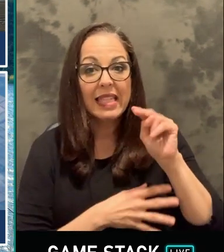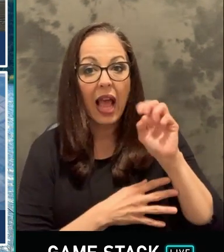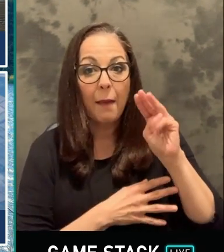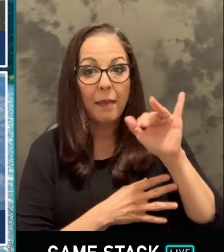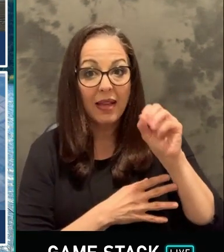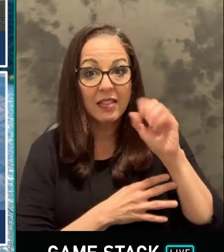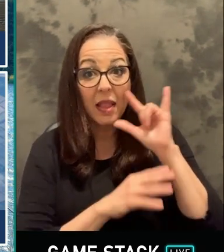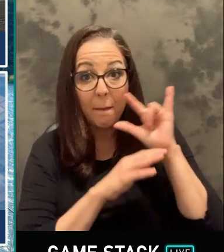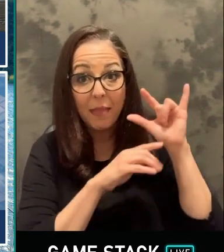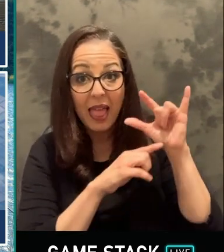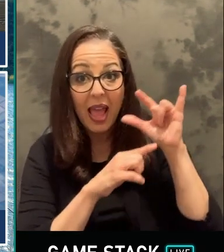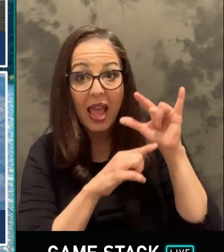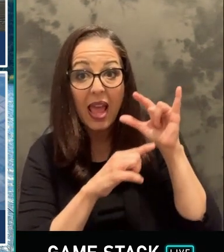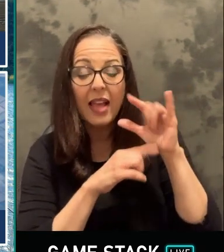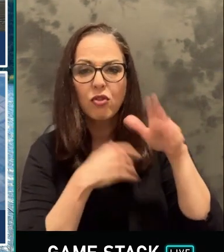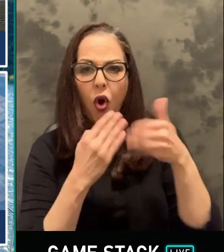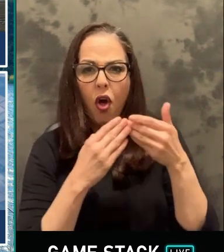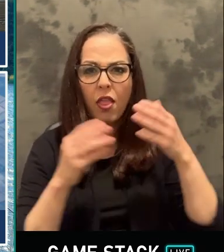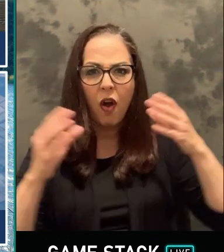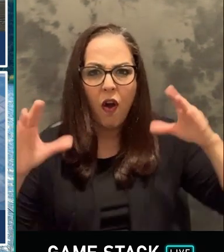and the true model of the air masses in the